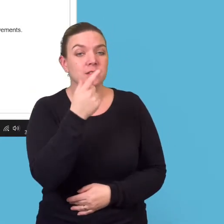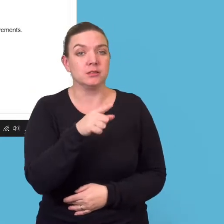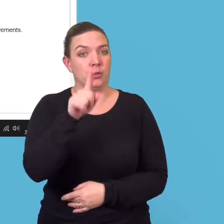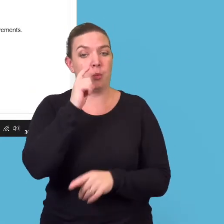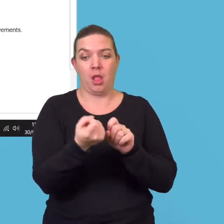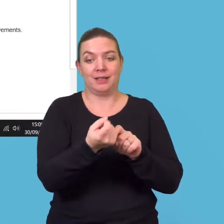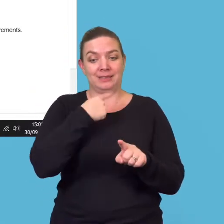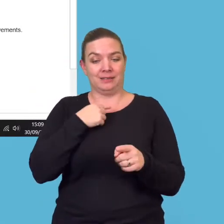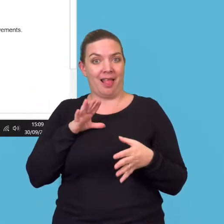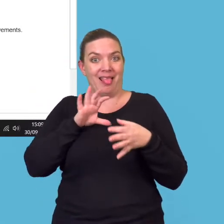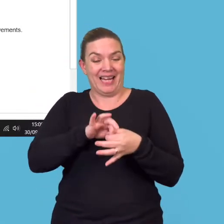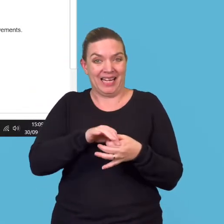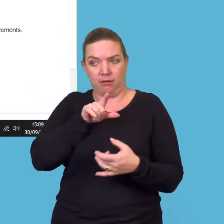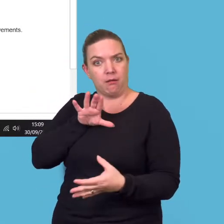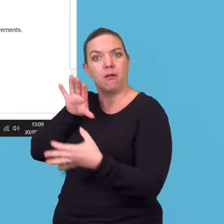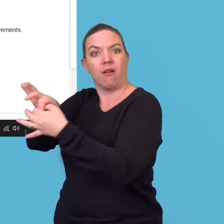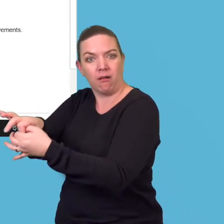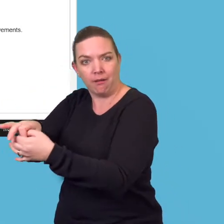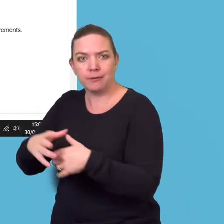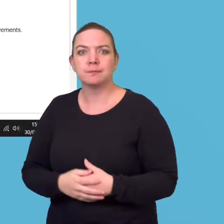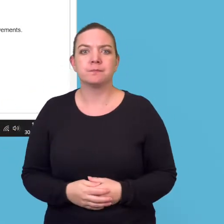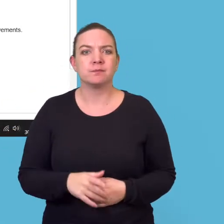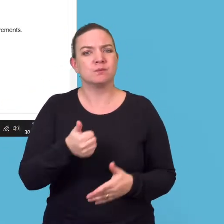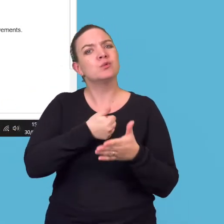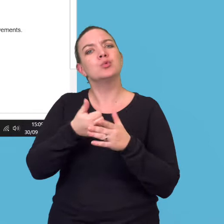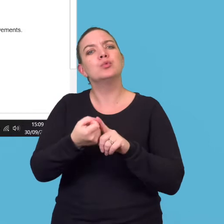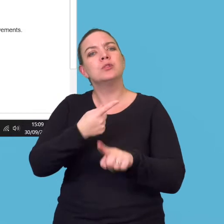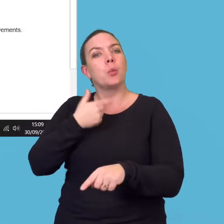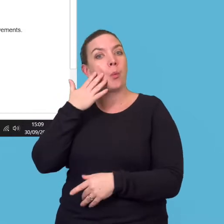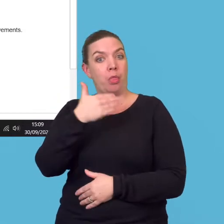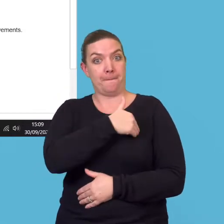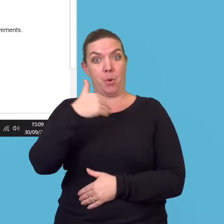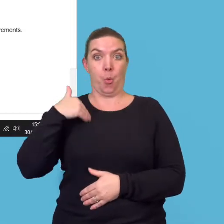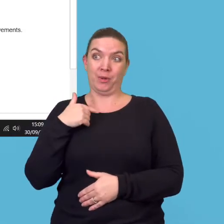the session itself, and you can see in this email here, what that link will look like.